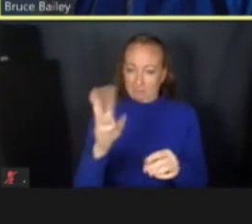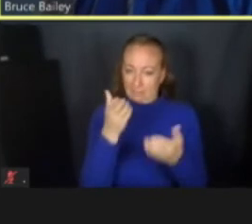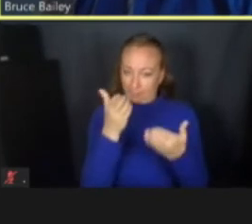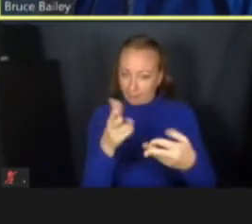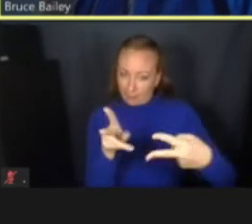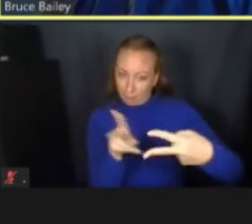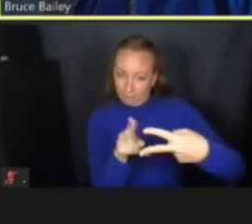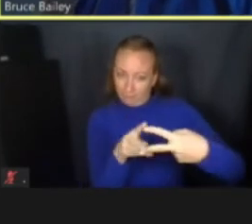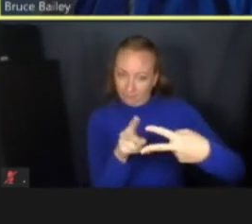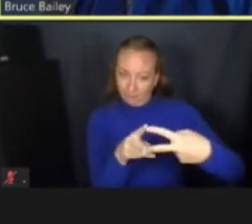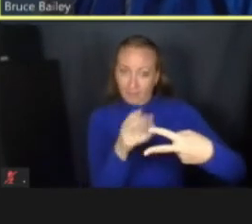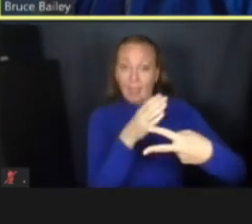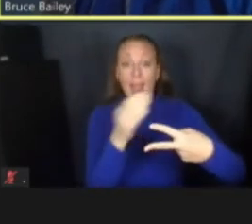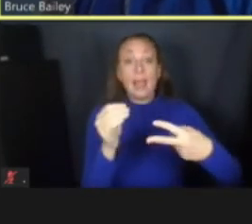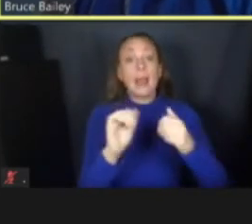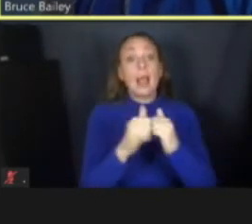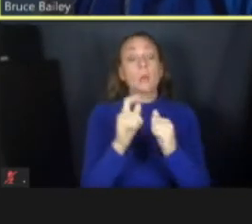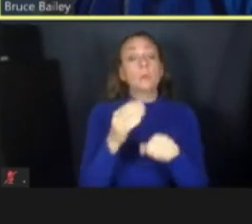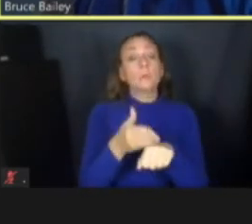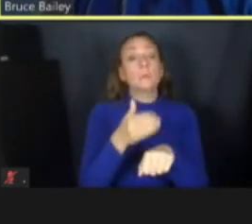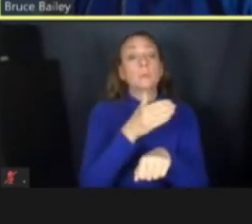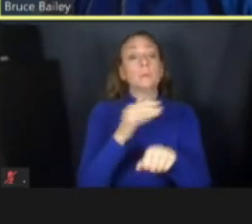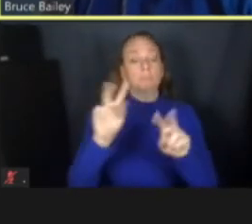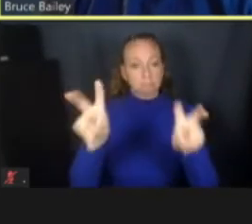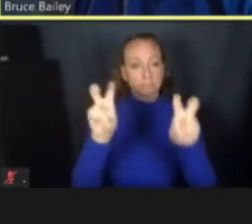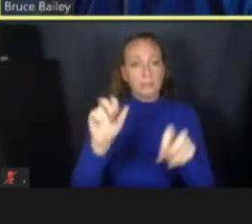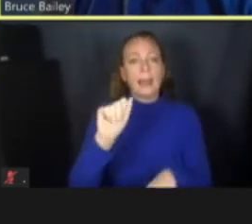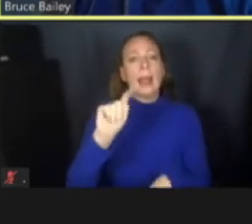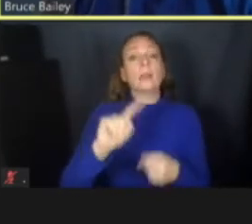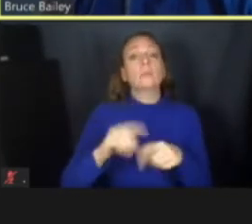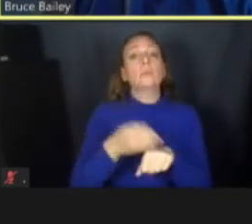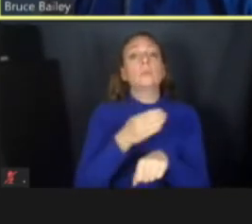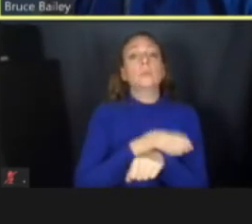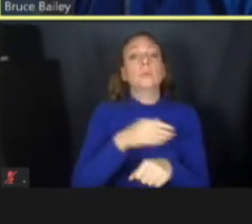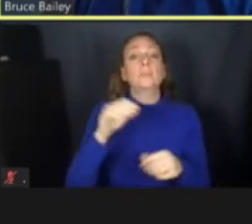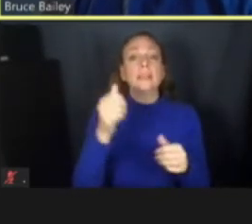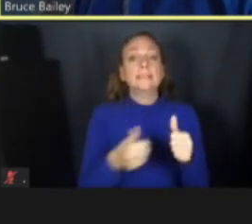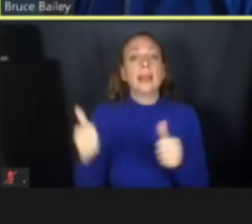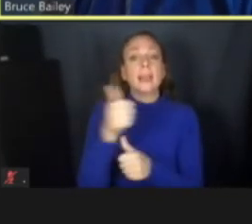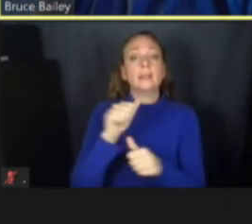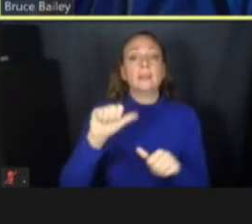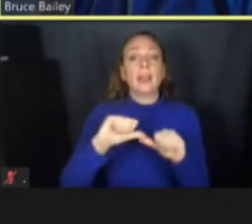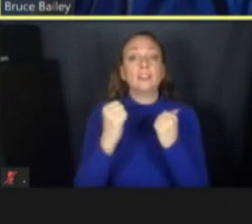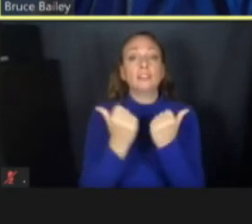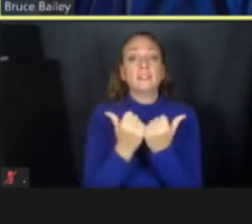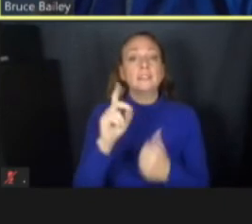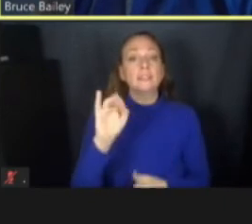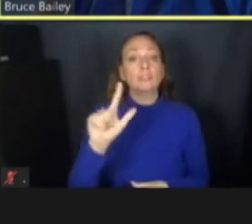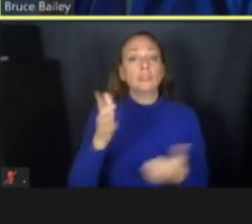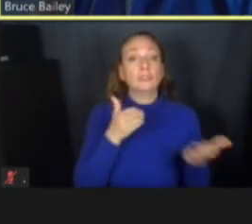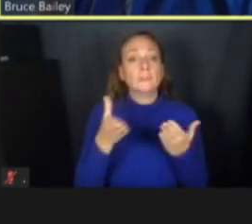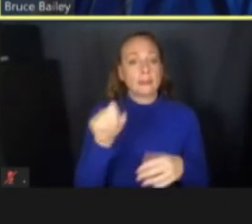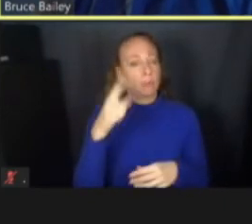An act to improve executive agency digital services and for other purposes. This was a great boom for accessibility